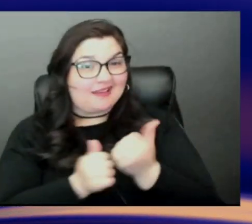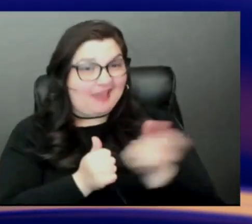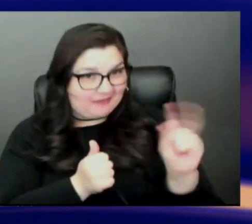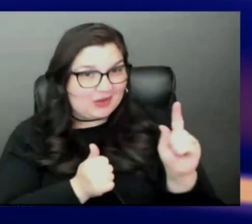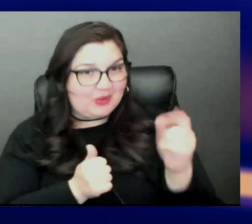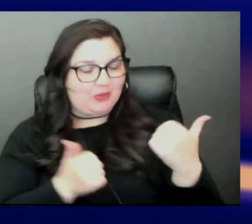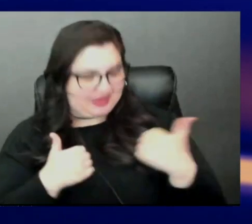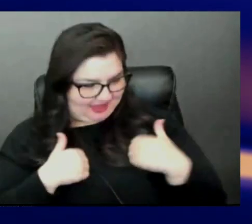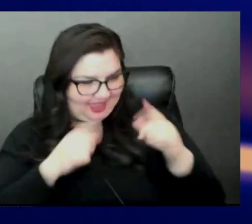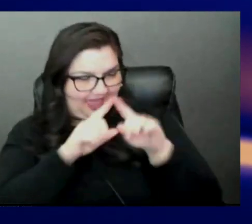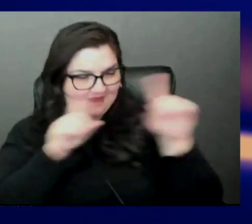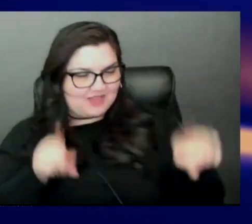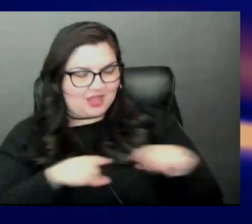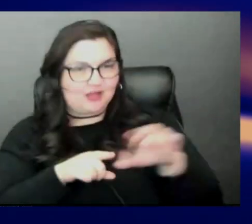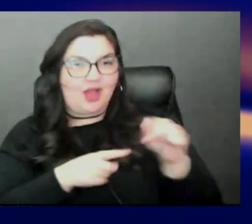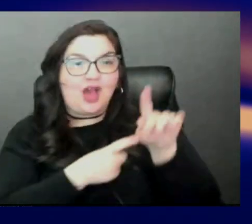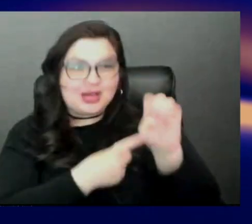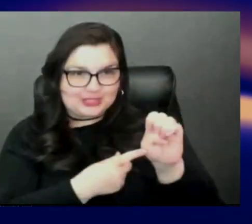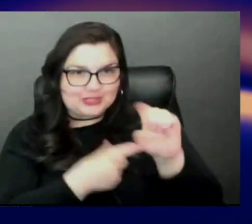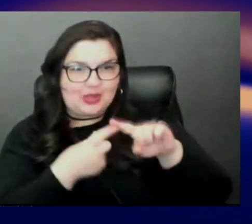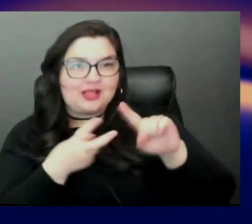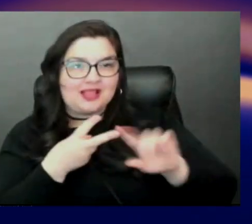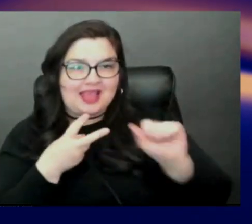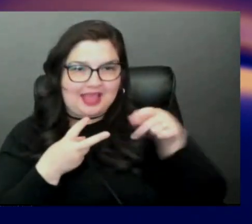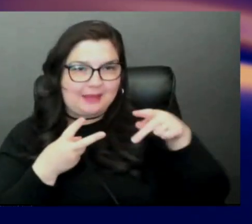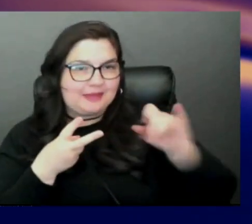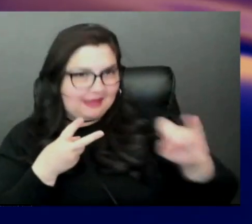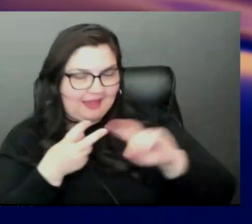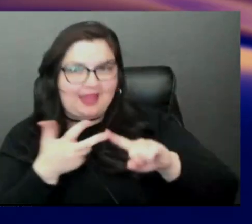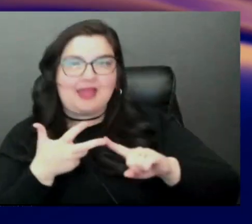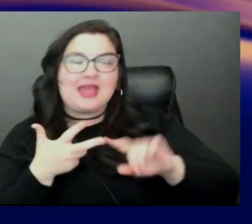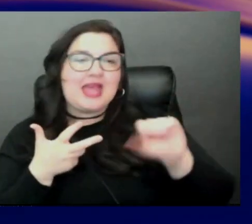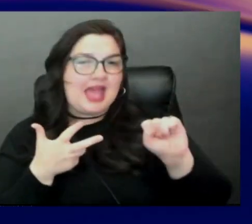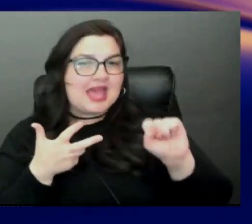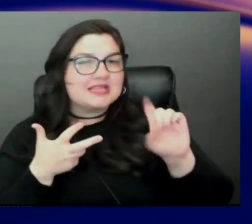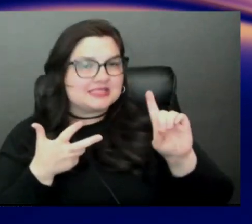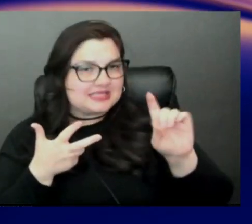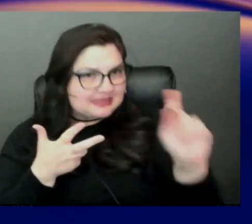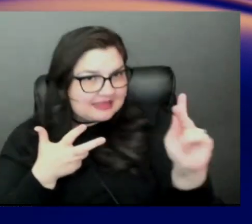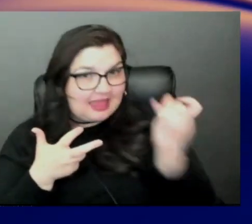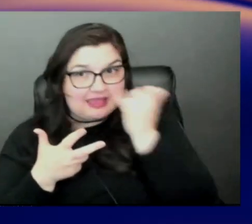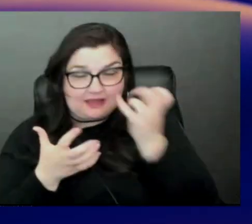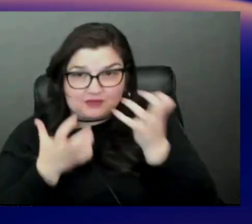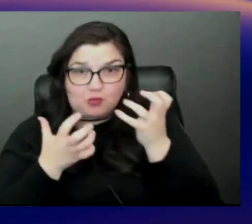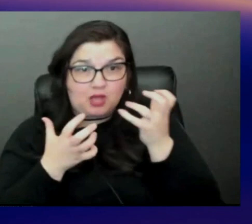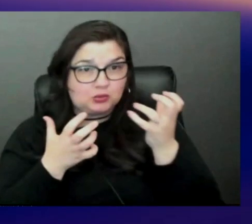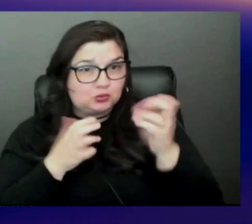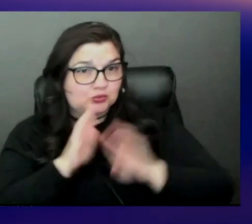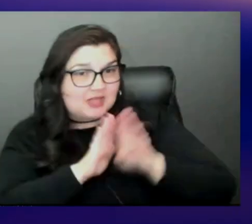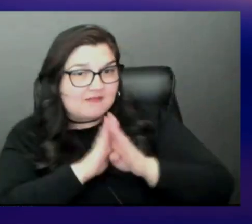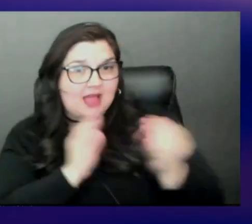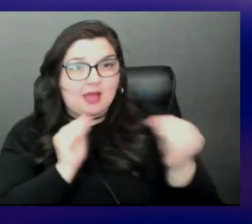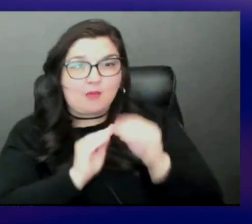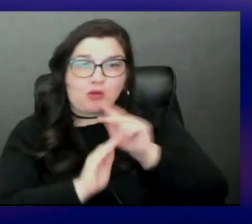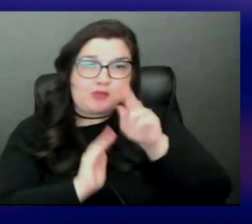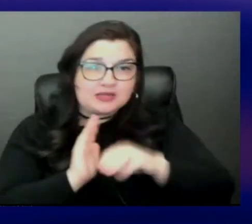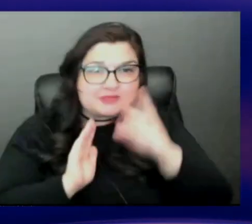We've got an API, you can use SDK if you want to develop more programmatic experience. We also have JDC and ODBC drivers.